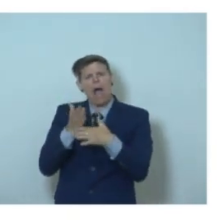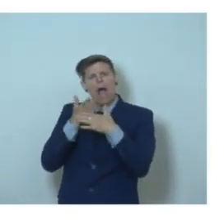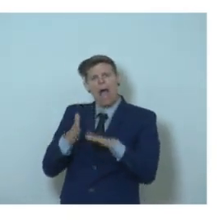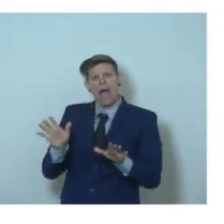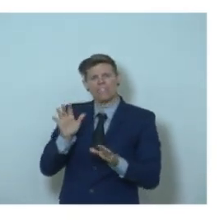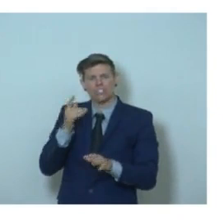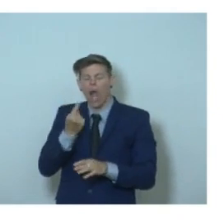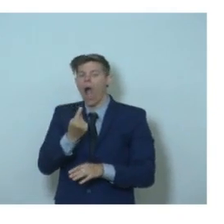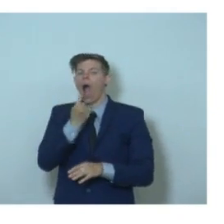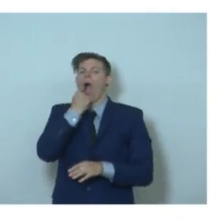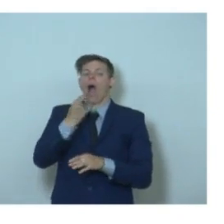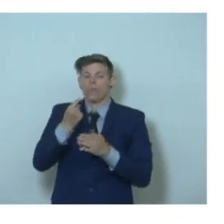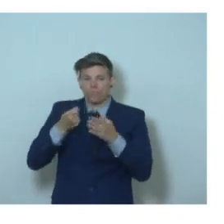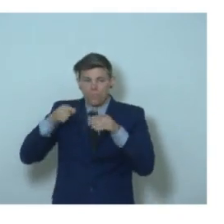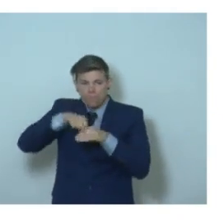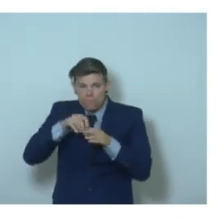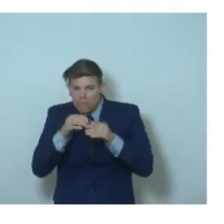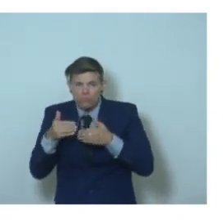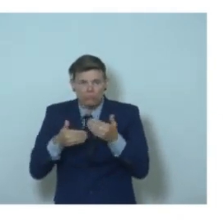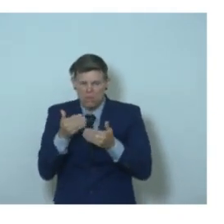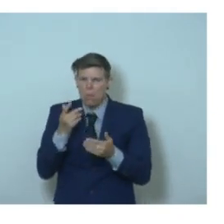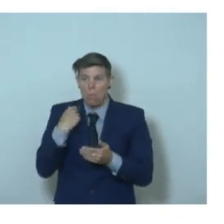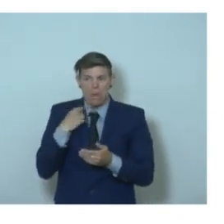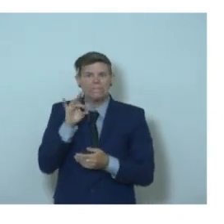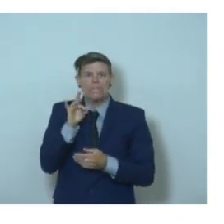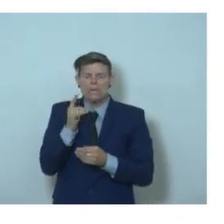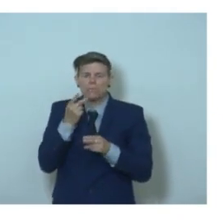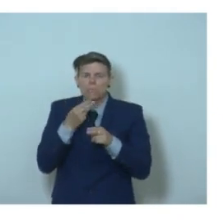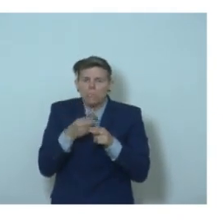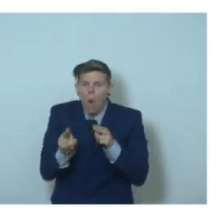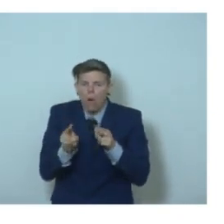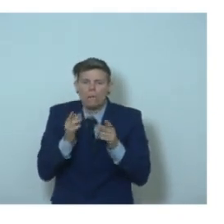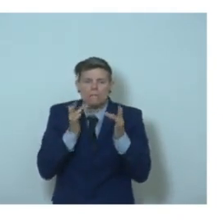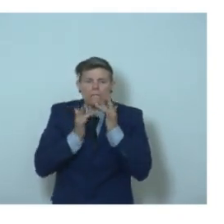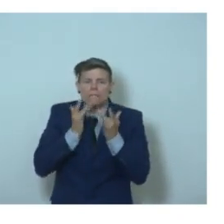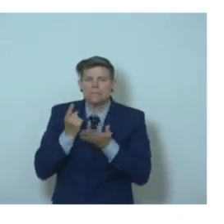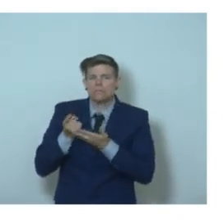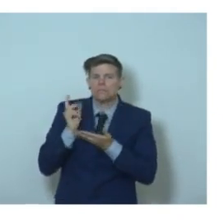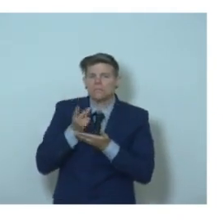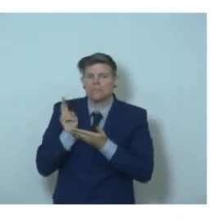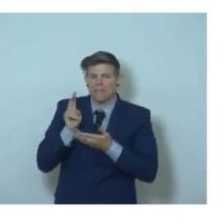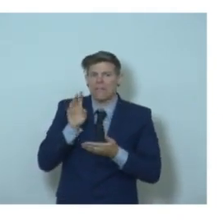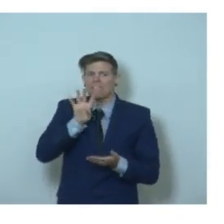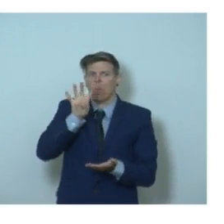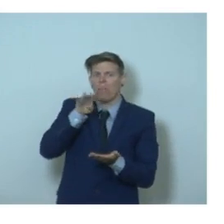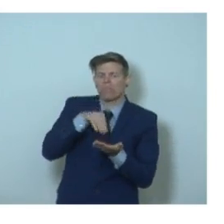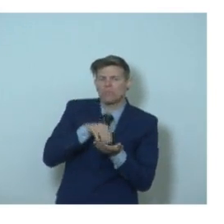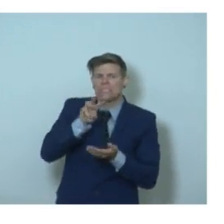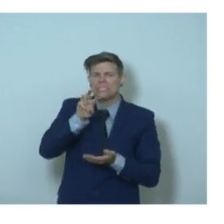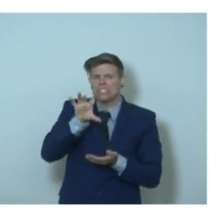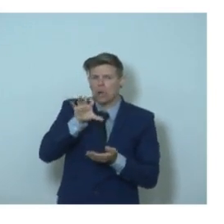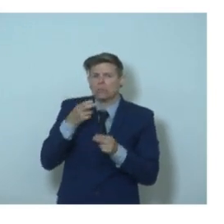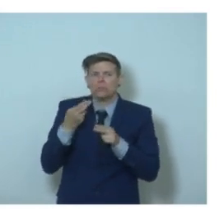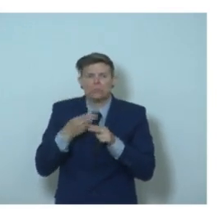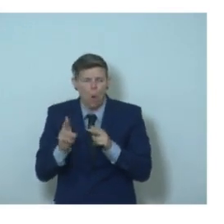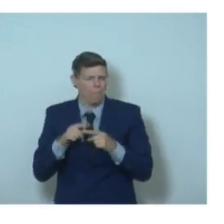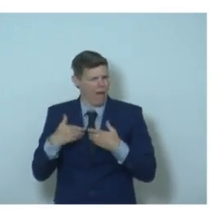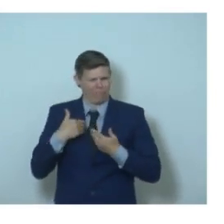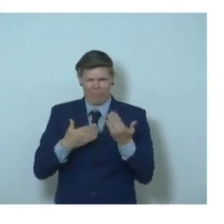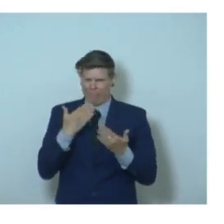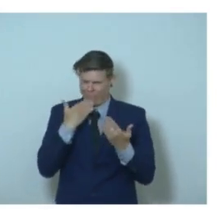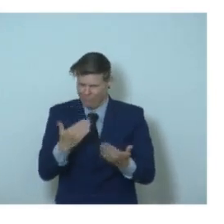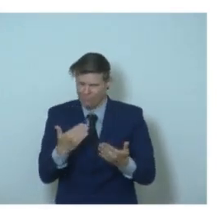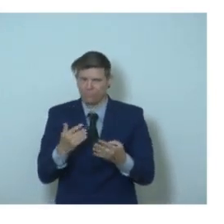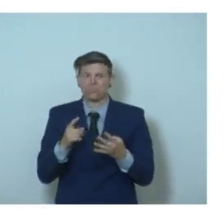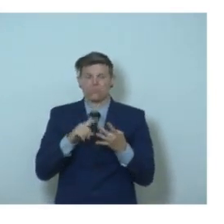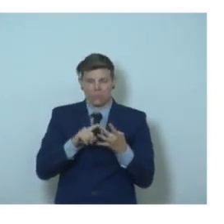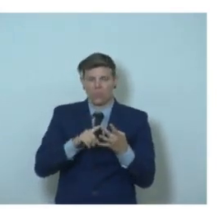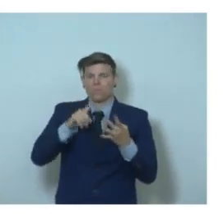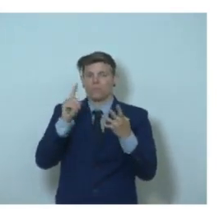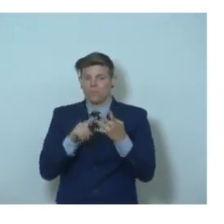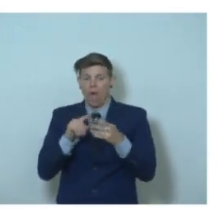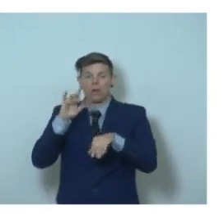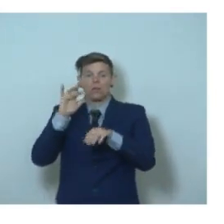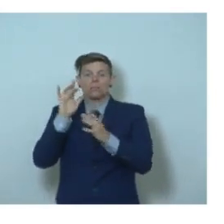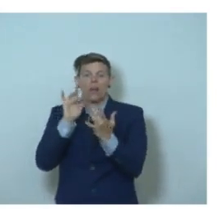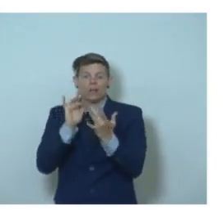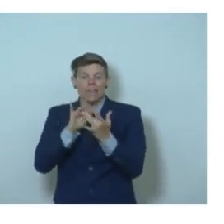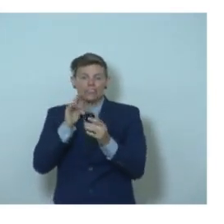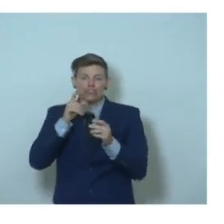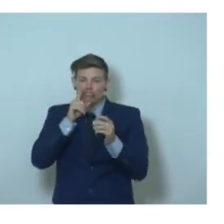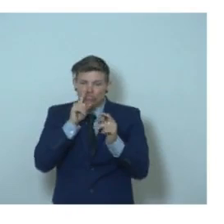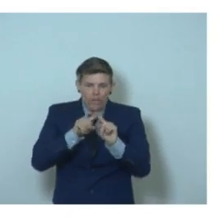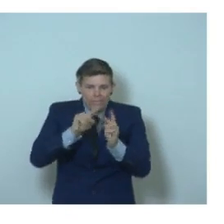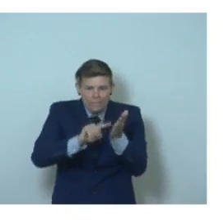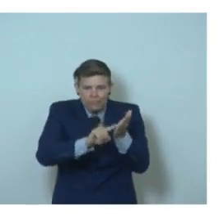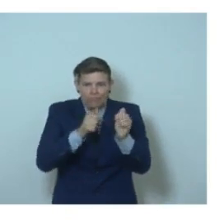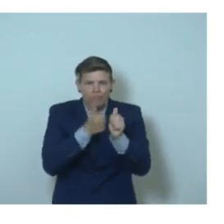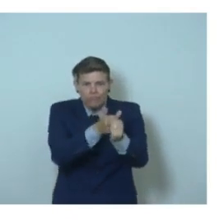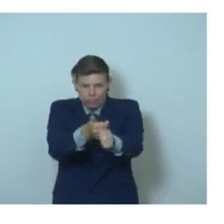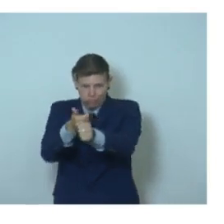I’M AMAZING JOB GETTING THOSE RESOURCES OUT THERE THE NUMERICAL AVERAGE YOU DO A SWAB SHORTAGE A WEEK AND A HALF AGO IS IS 46:52, BUT WE’RE ON A A GREAT PACE CONTACT TRACING AND